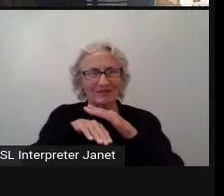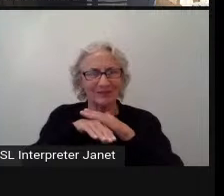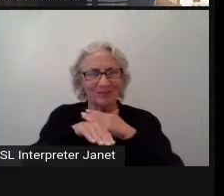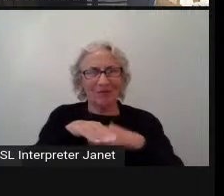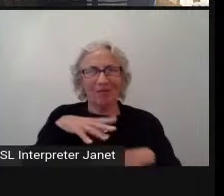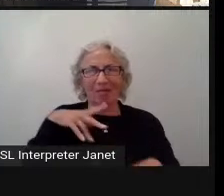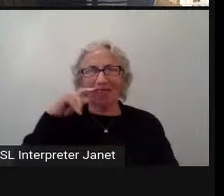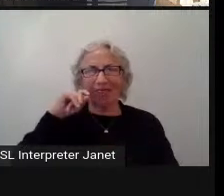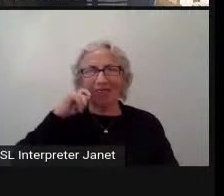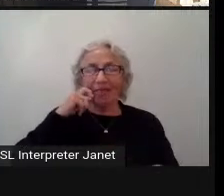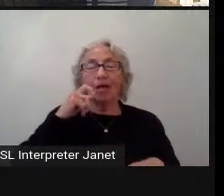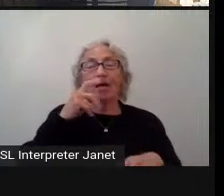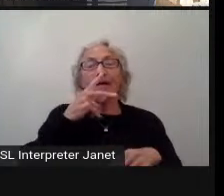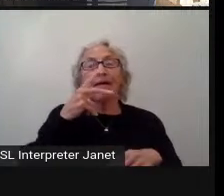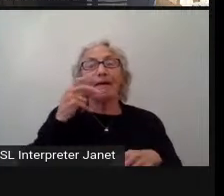added some nice features to make it more accessible.